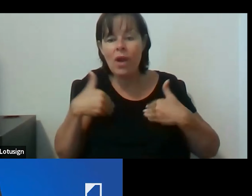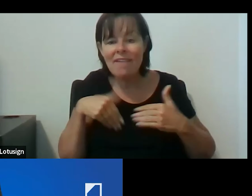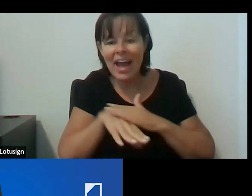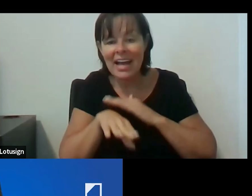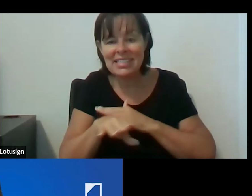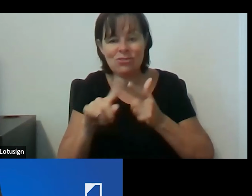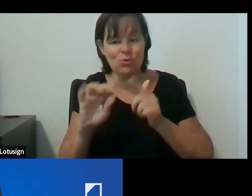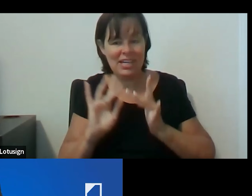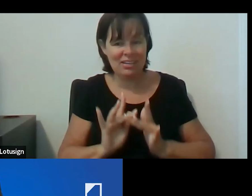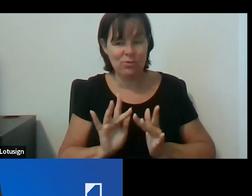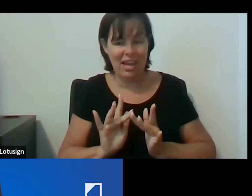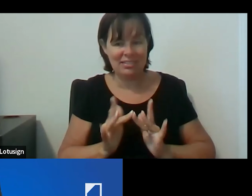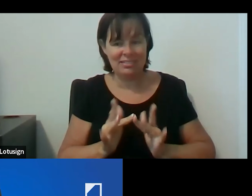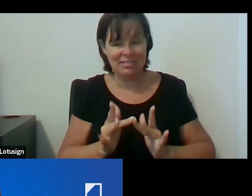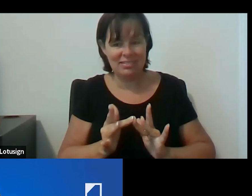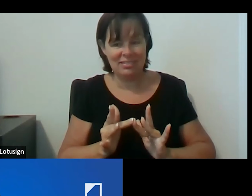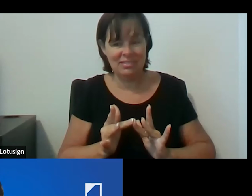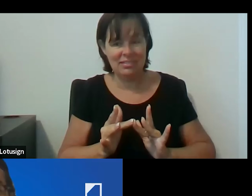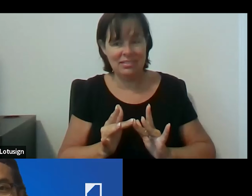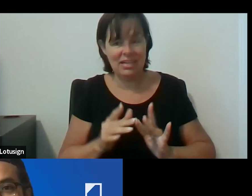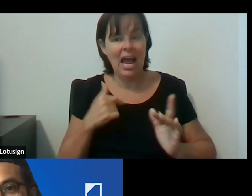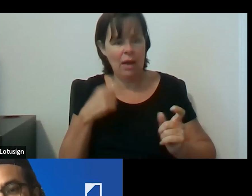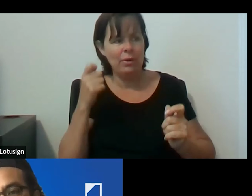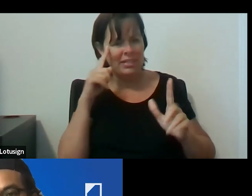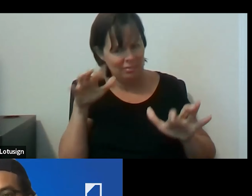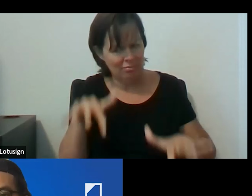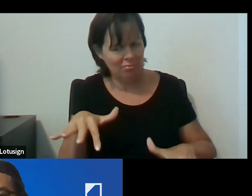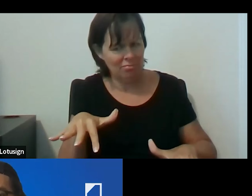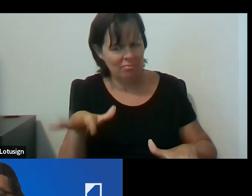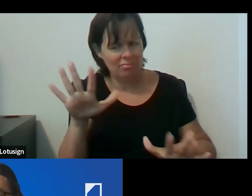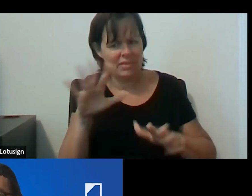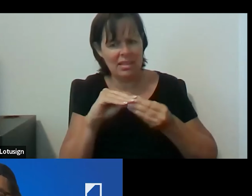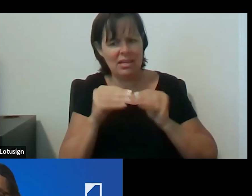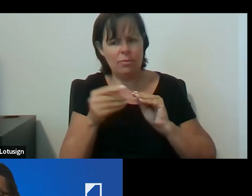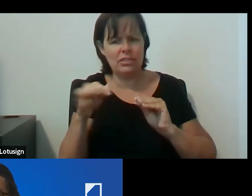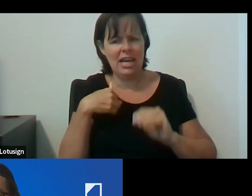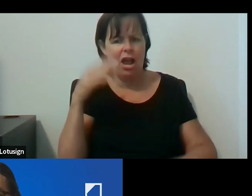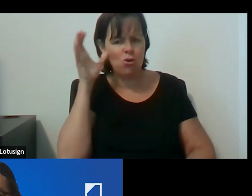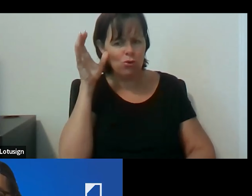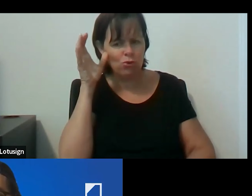internet I I was shocked at the numbers that i heard so how are they how are they how are they